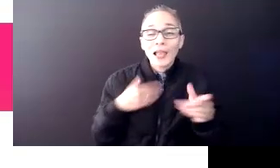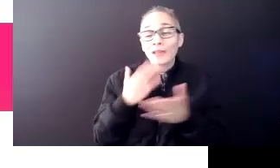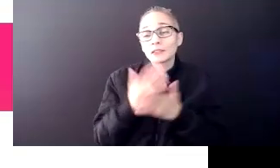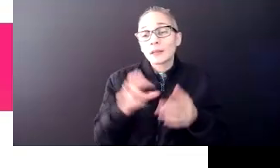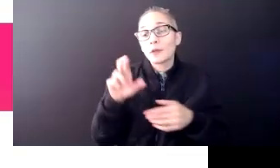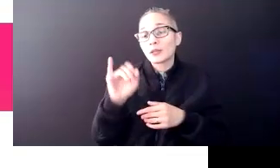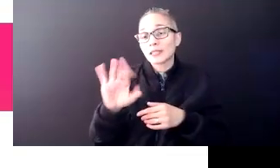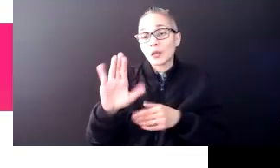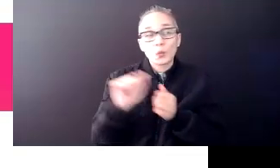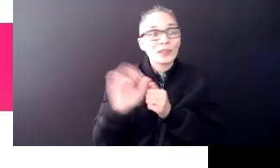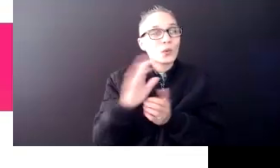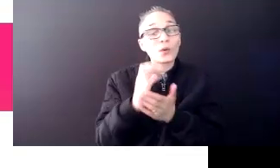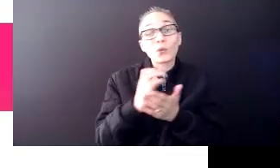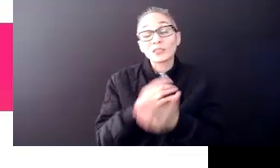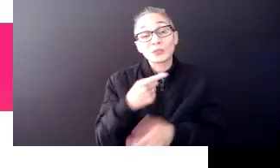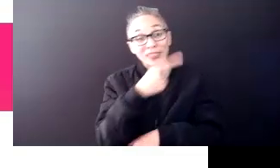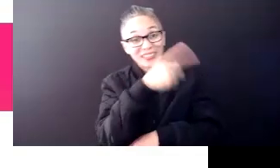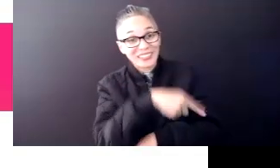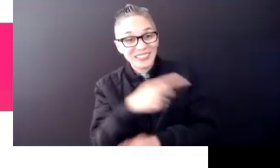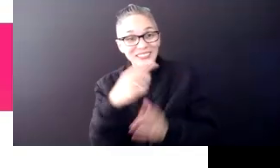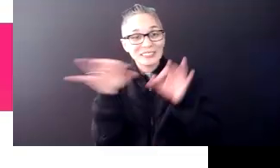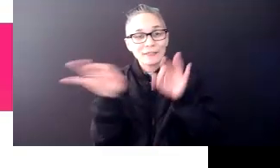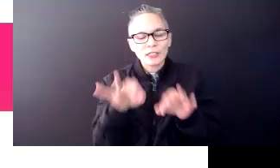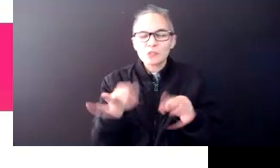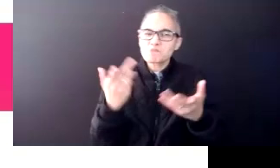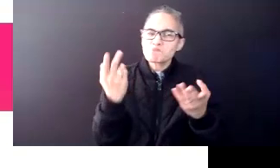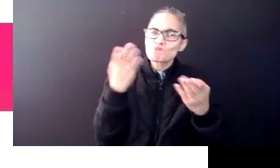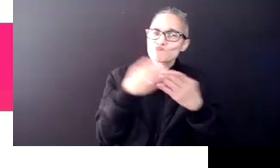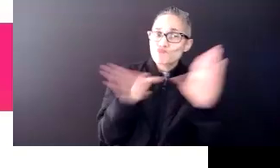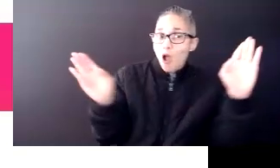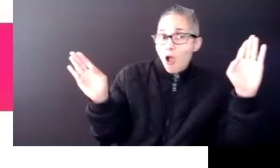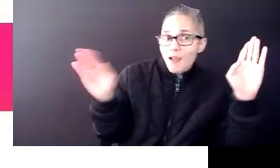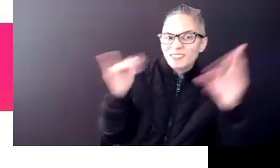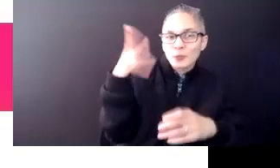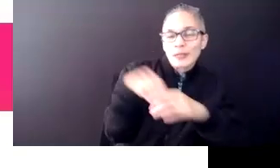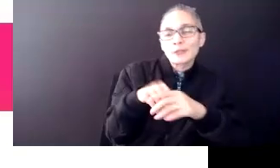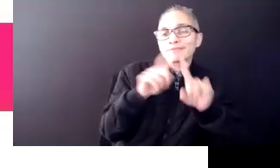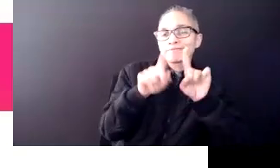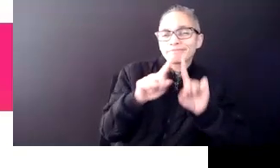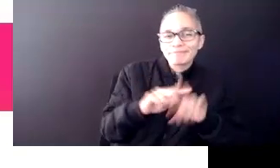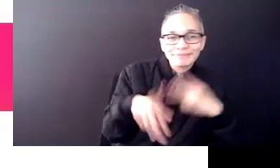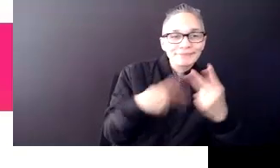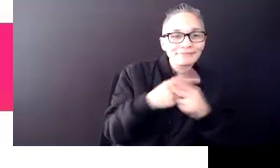And so these definitions that are still broad enough to include a range of activities that give us options